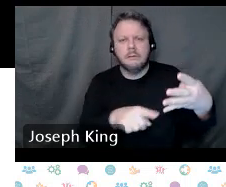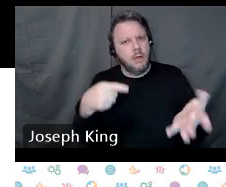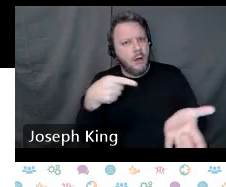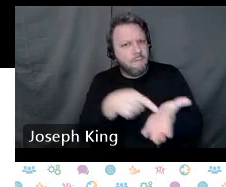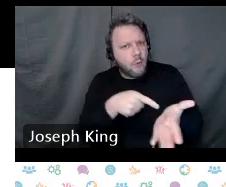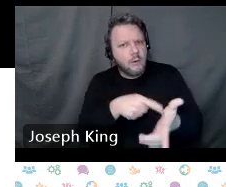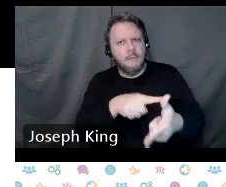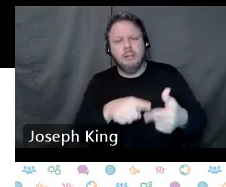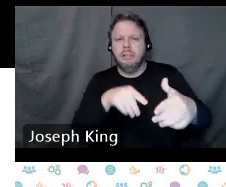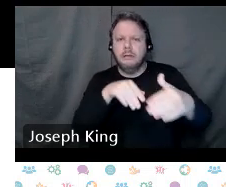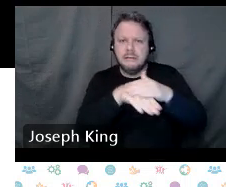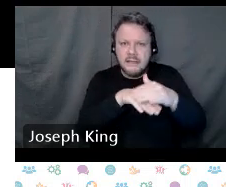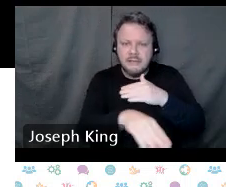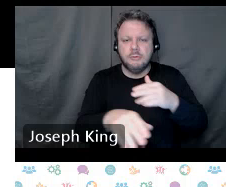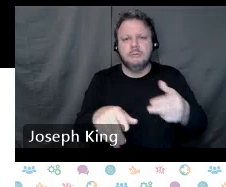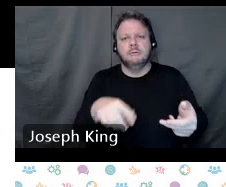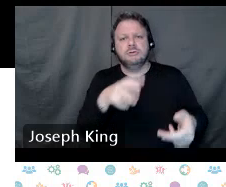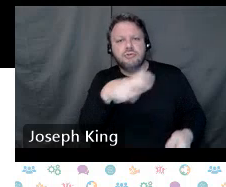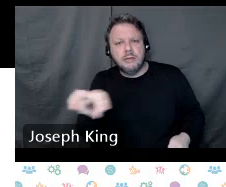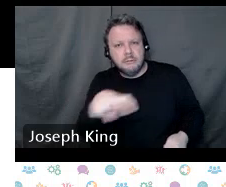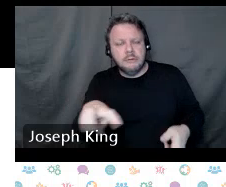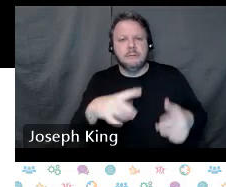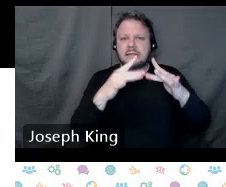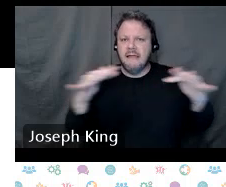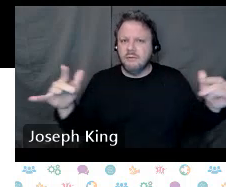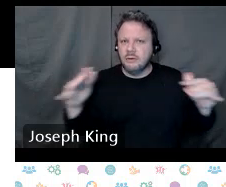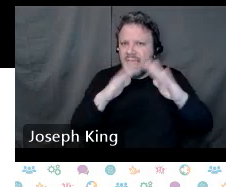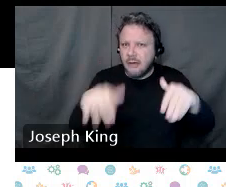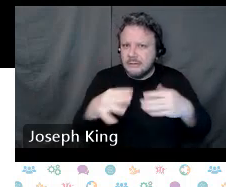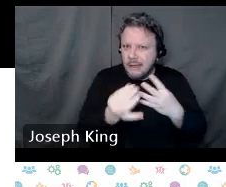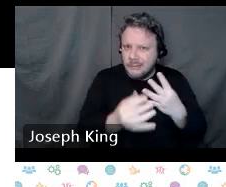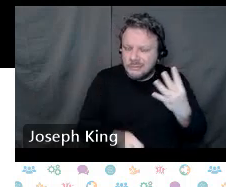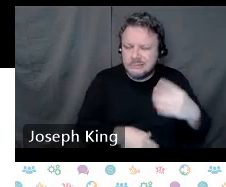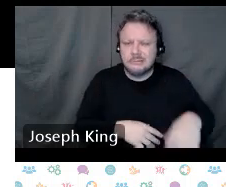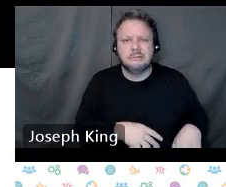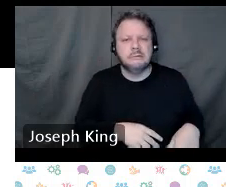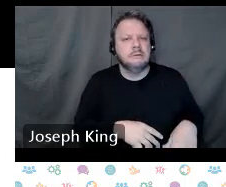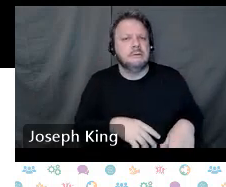affordable and accessible transportation, diverse housing options,